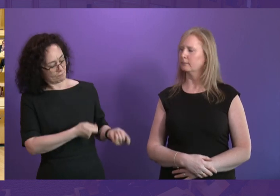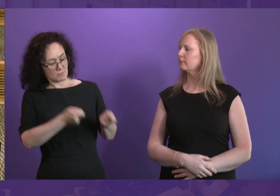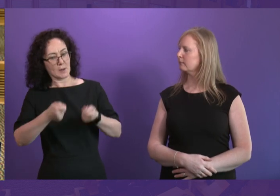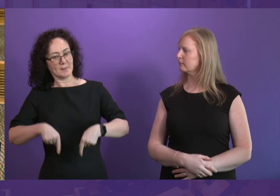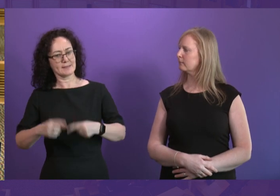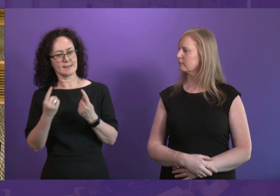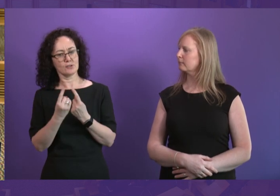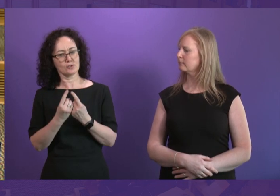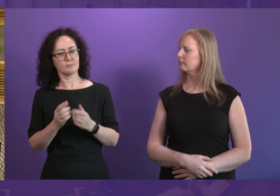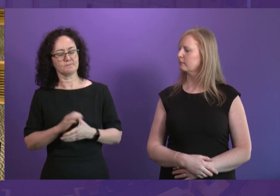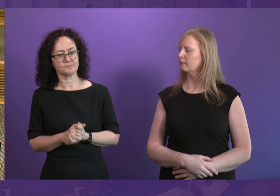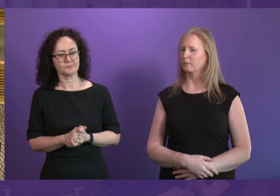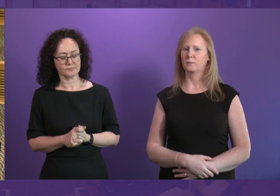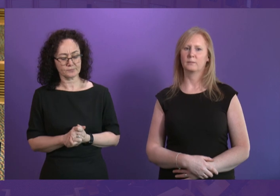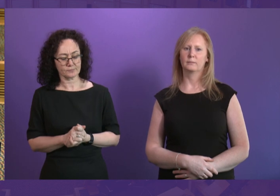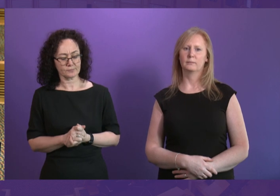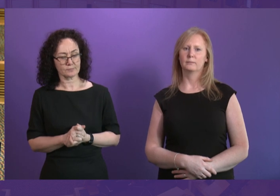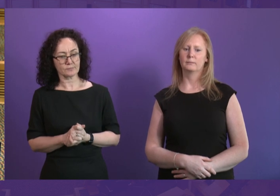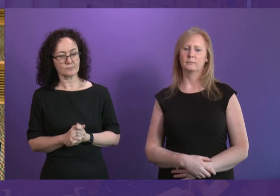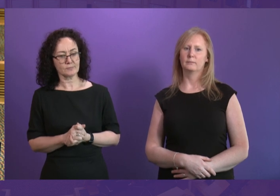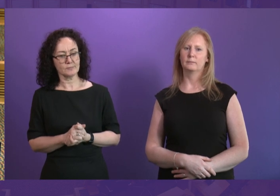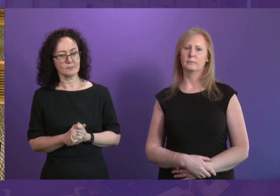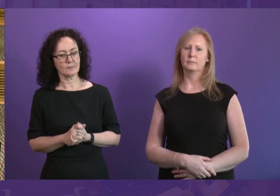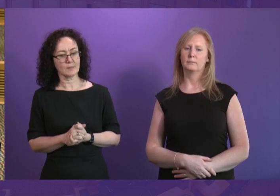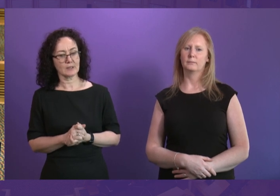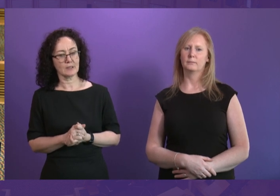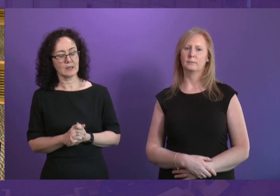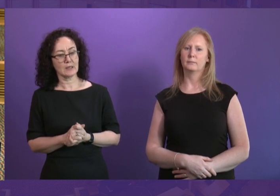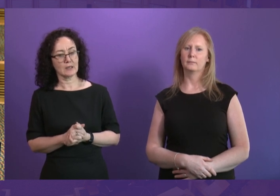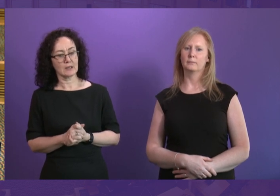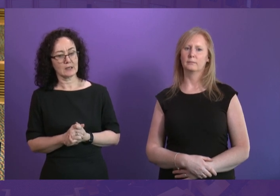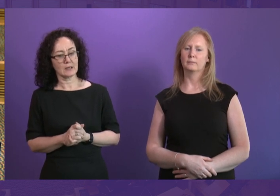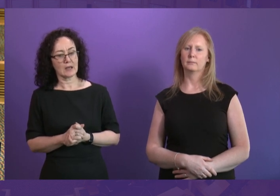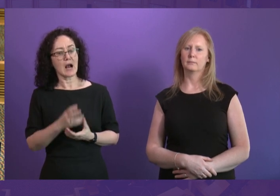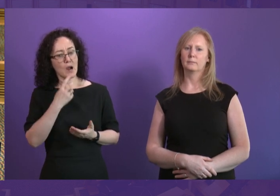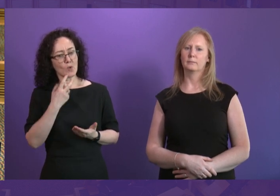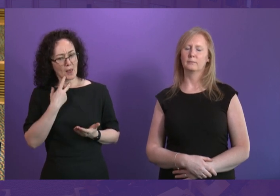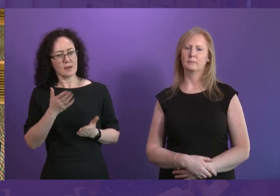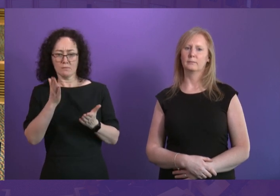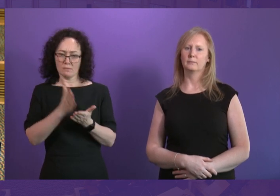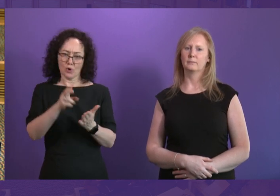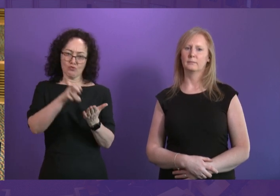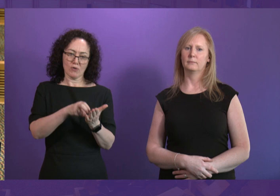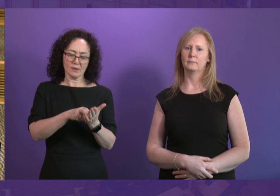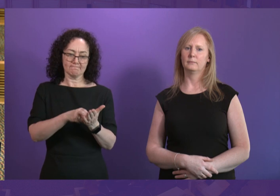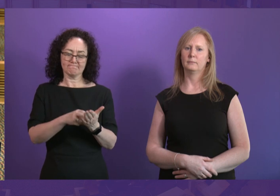I take the opportunity to once again express my deepest sympathies to the families of John